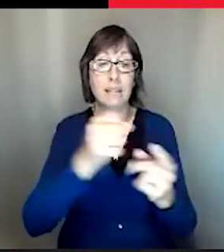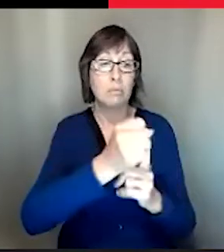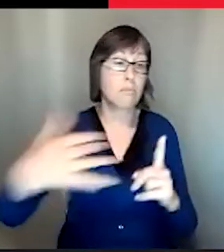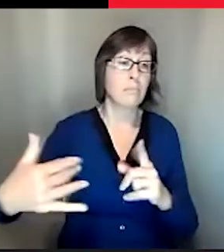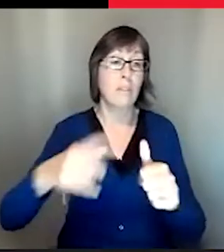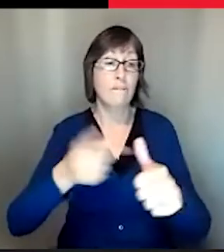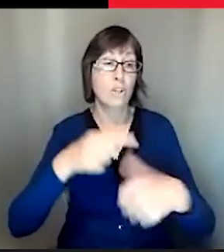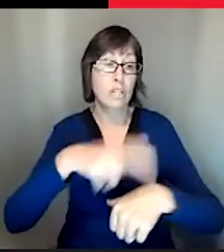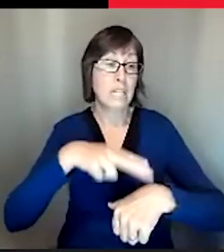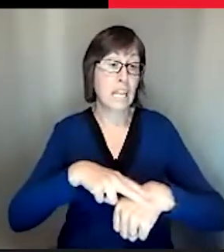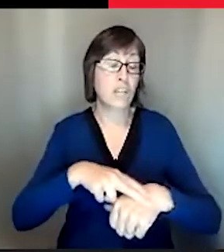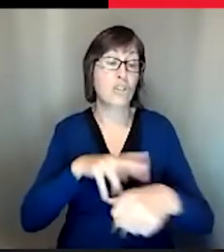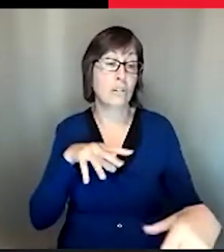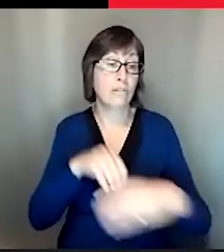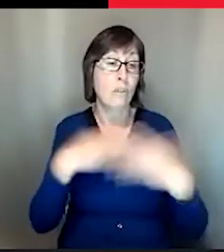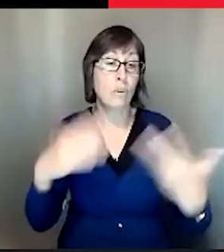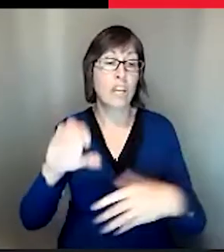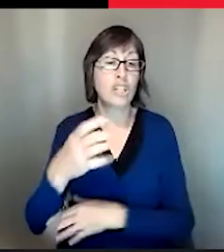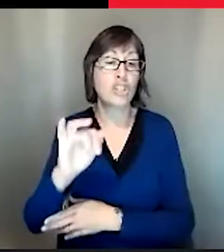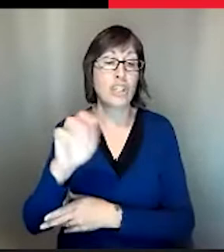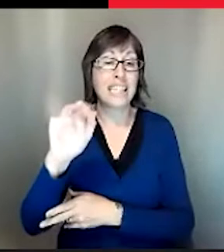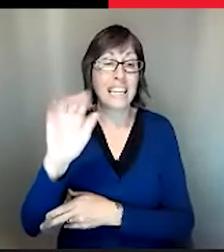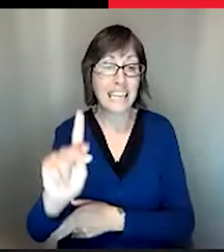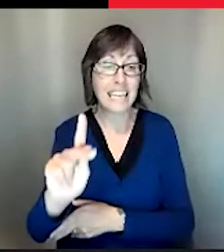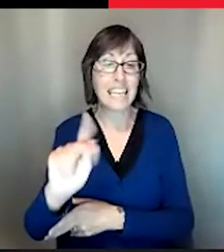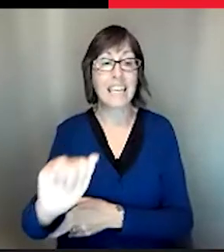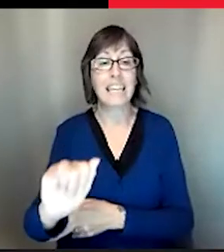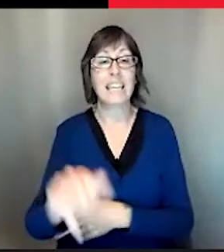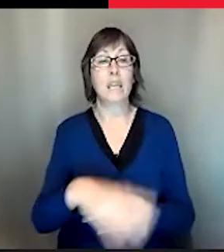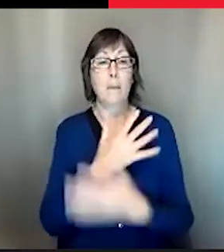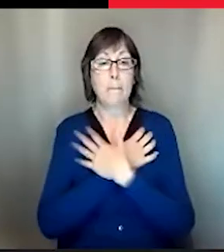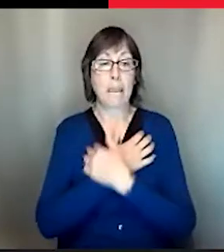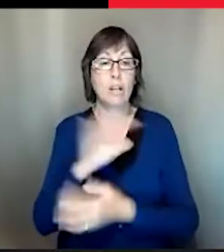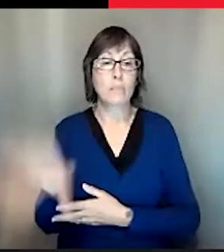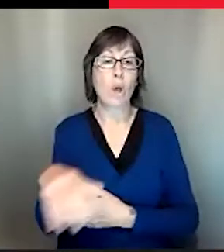First Nation. The City of Calgary is also homeland to the historic Northwest Métis